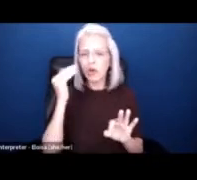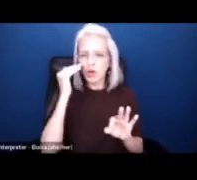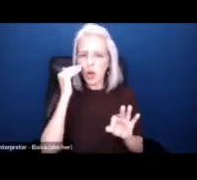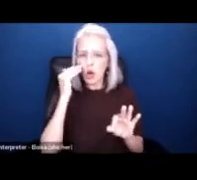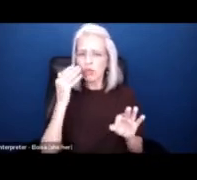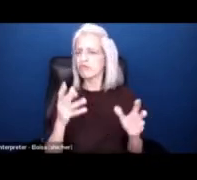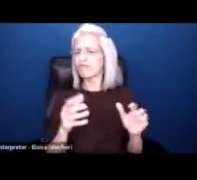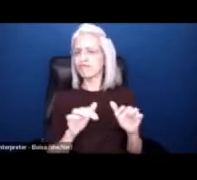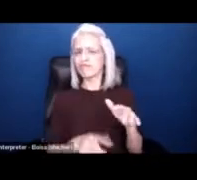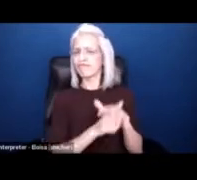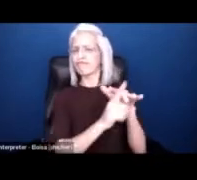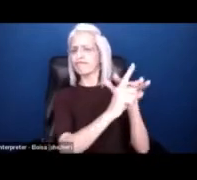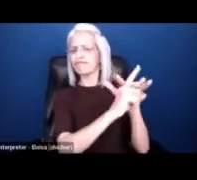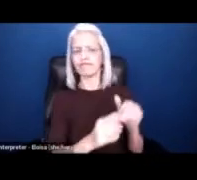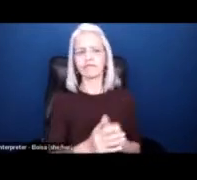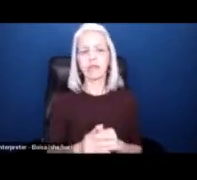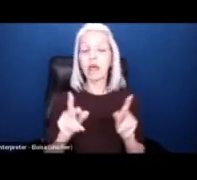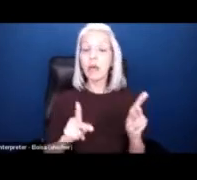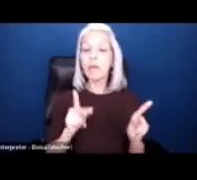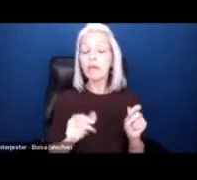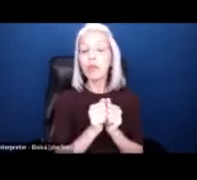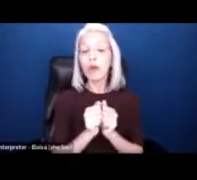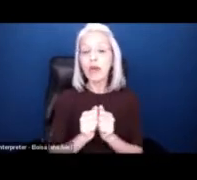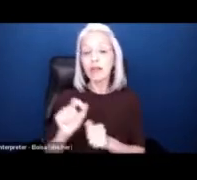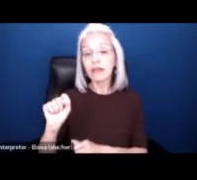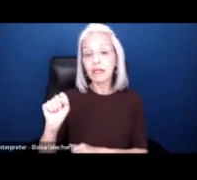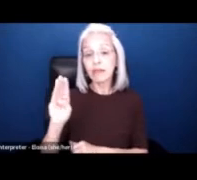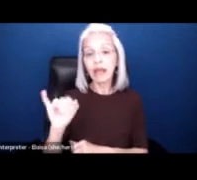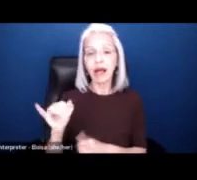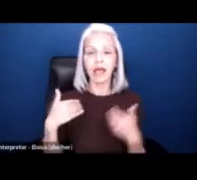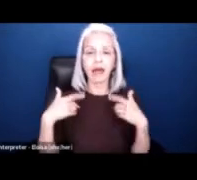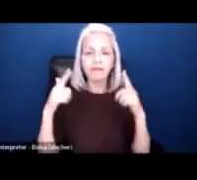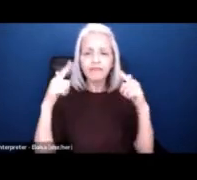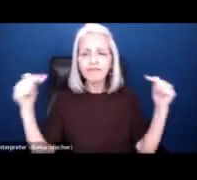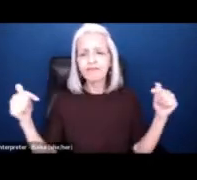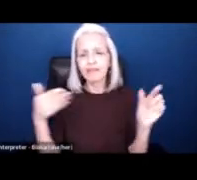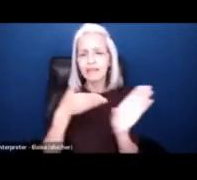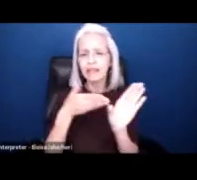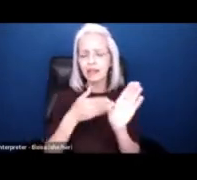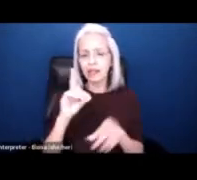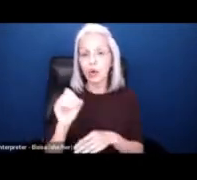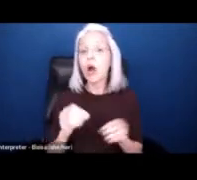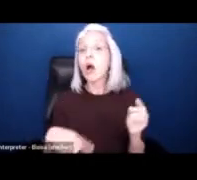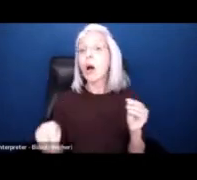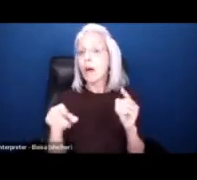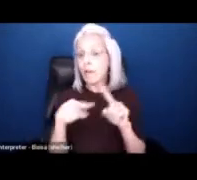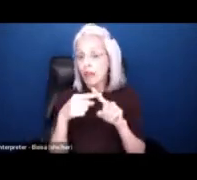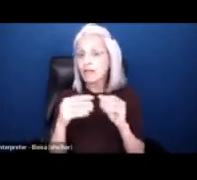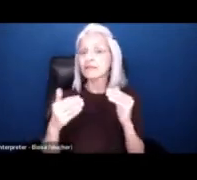psychiatric disorders and at a higher rate than the general population, some of the most common psychiatric conditions